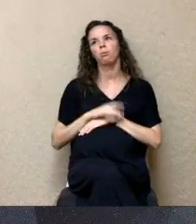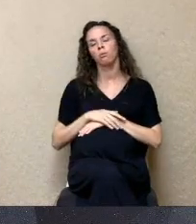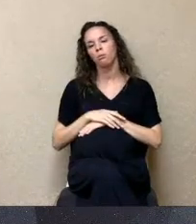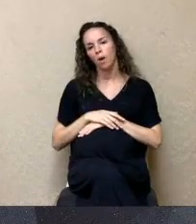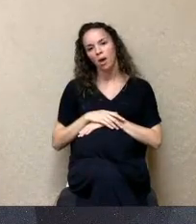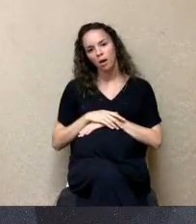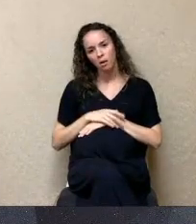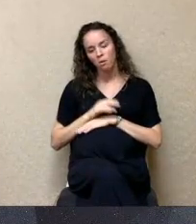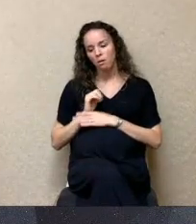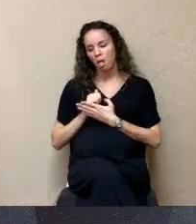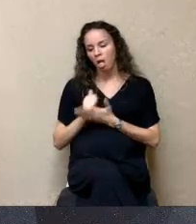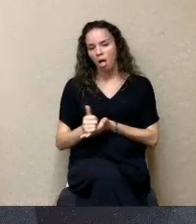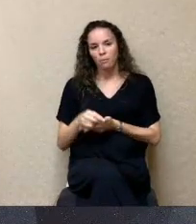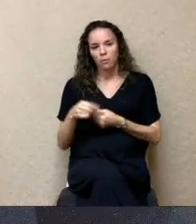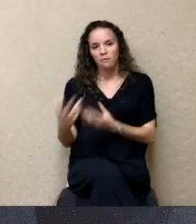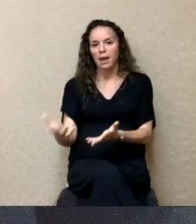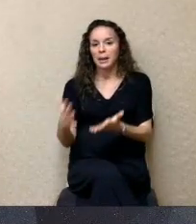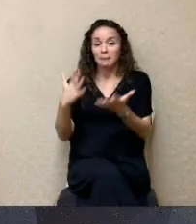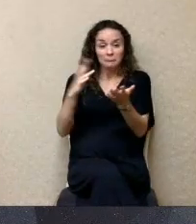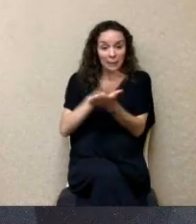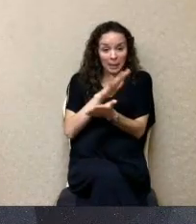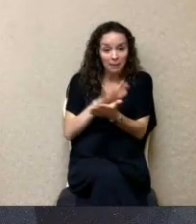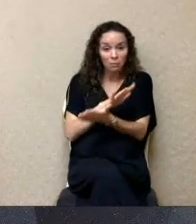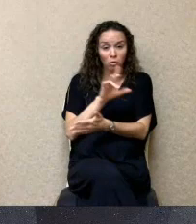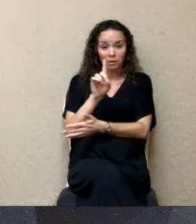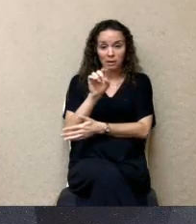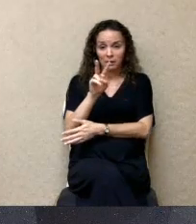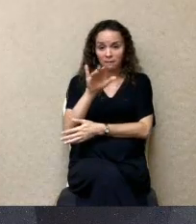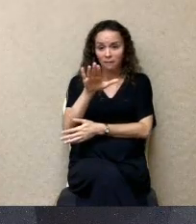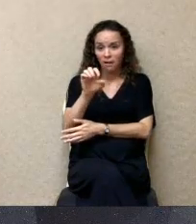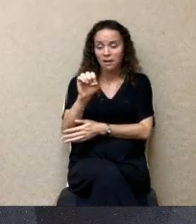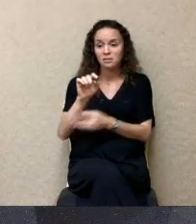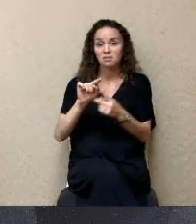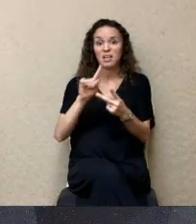paper devices, actual devices.